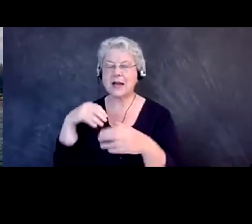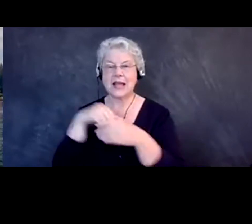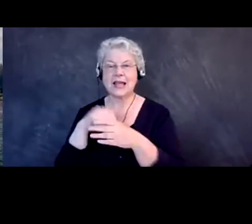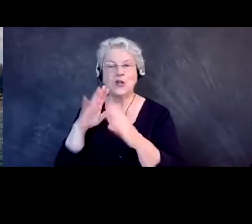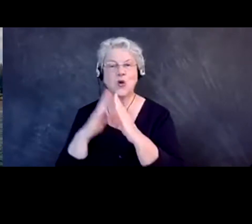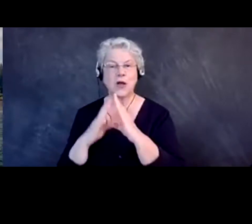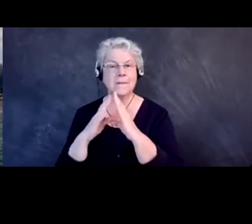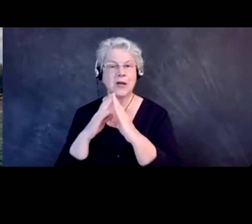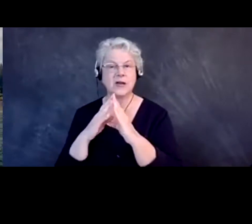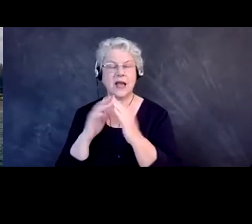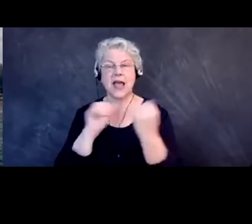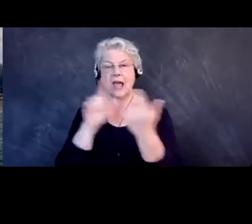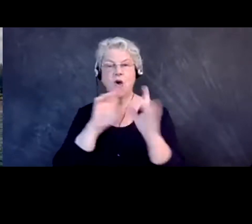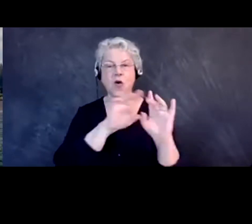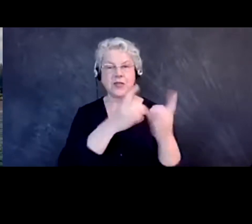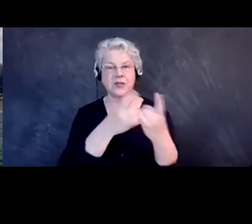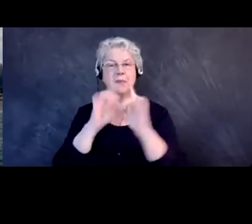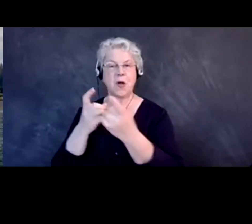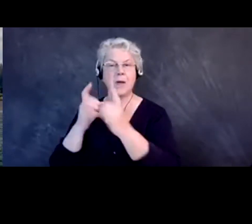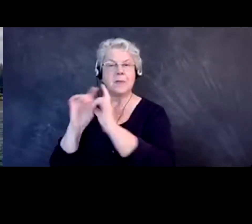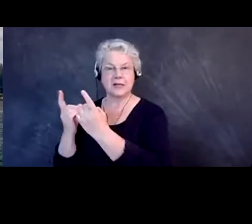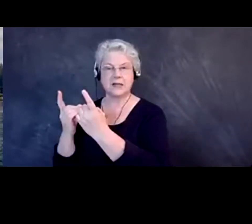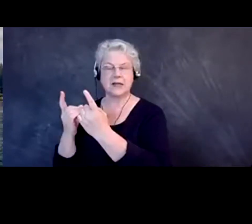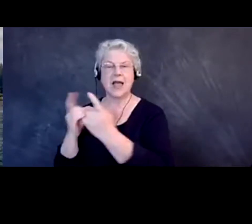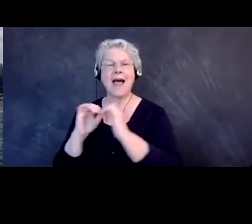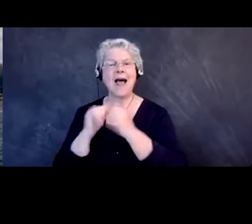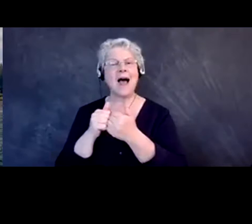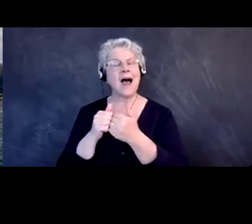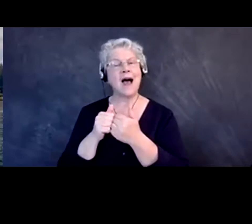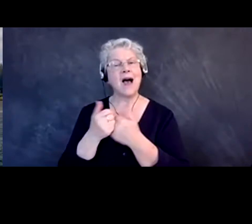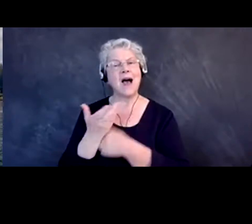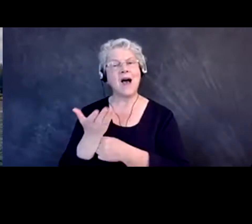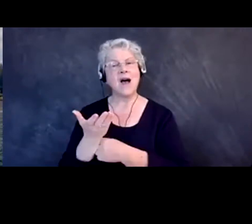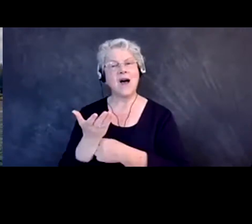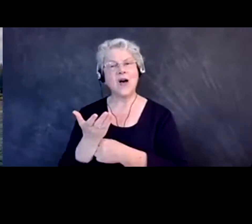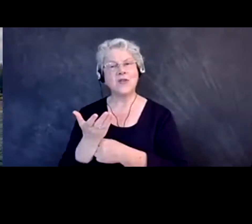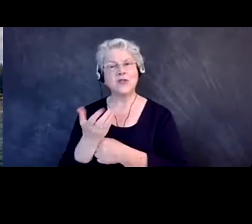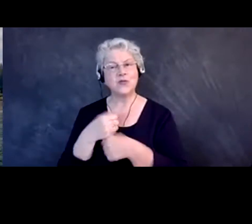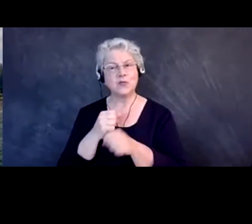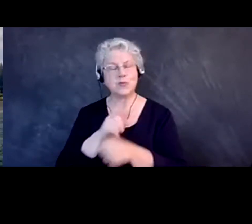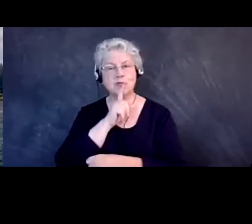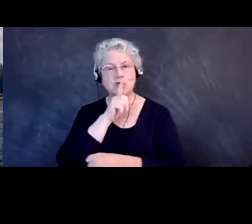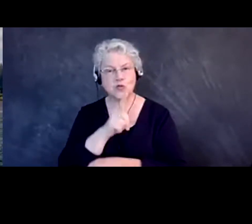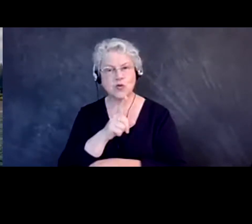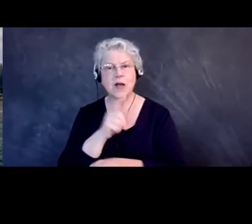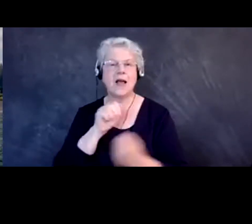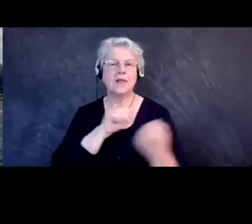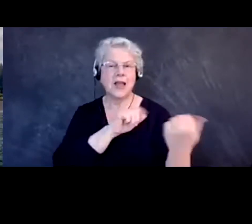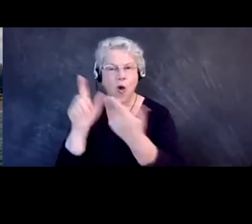and all of your departments, how did you go about ensuring that everybody was on board and there